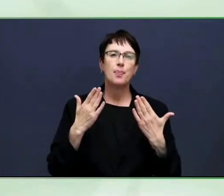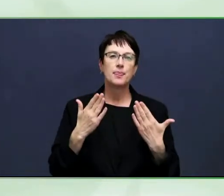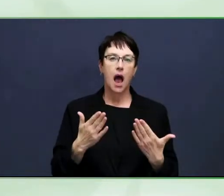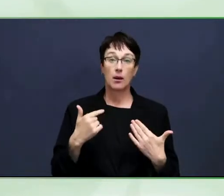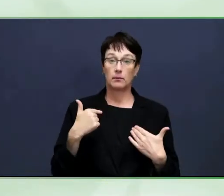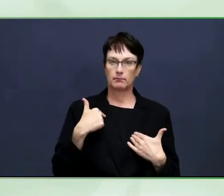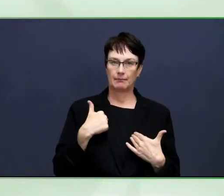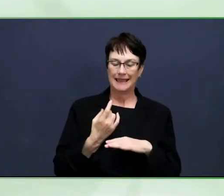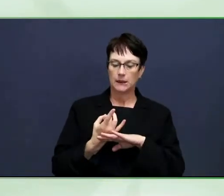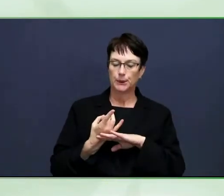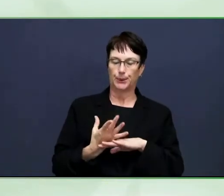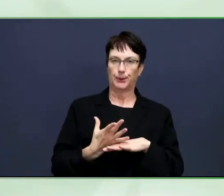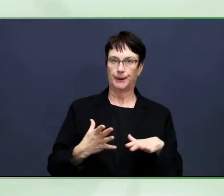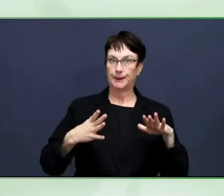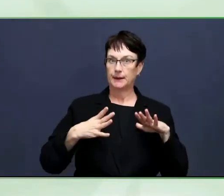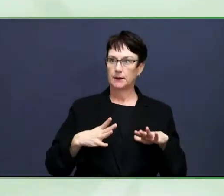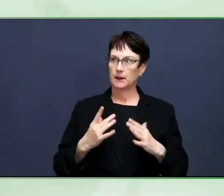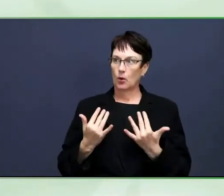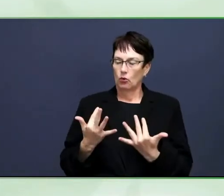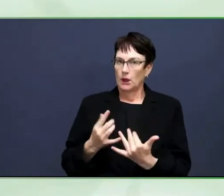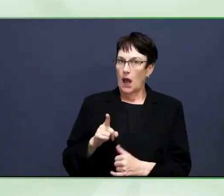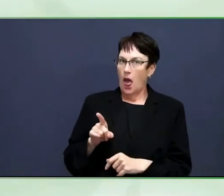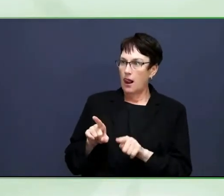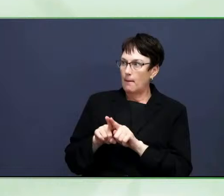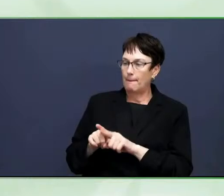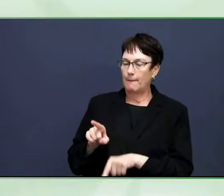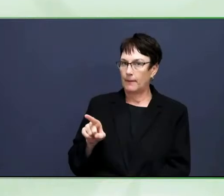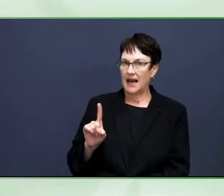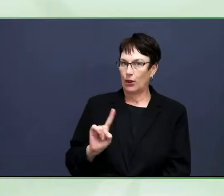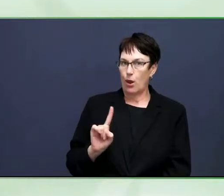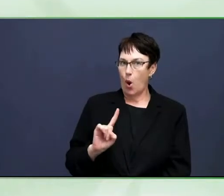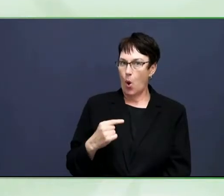have in London called London Represents.